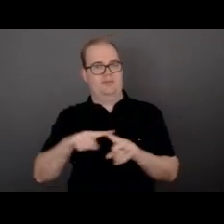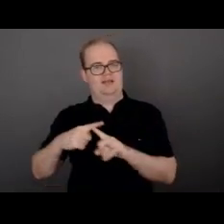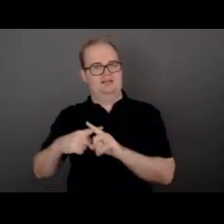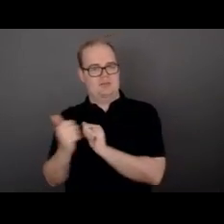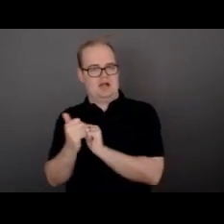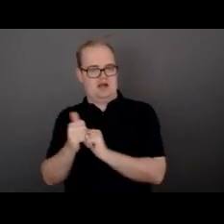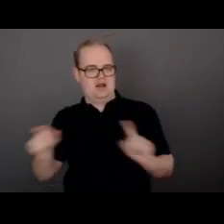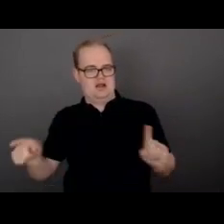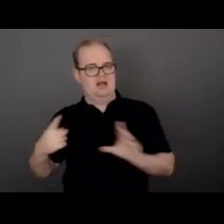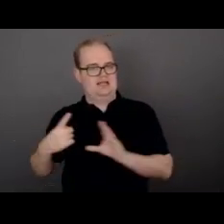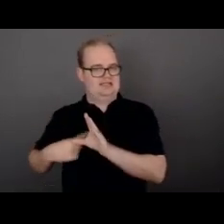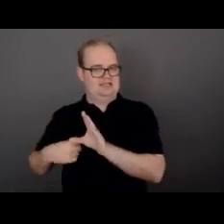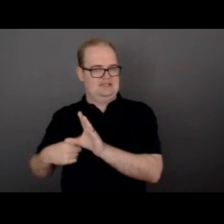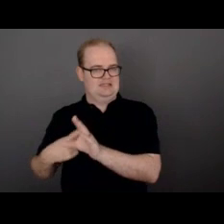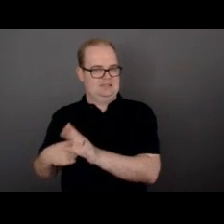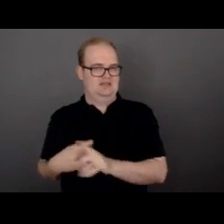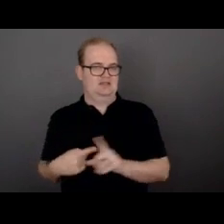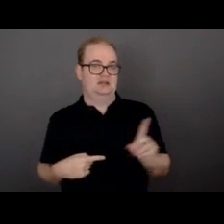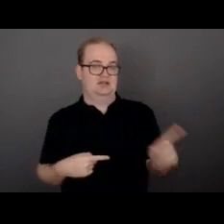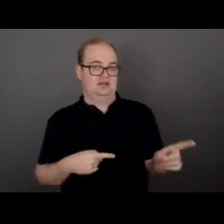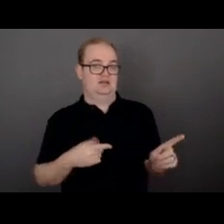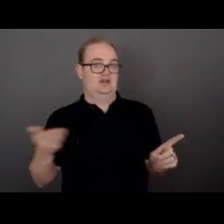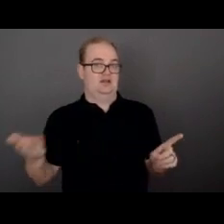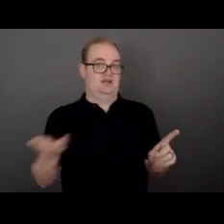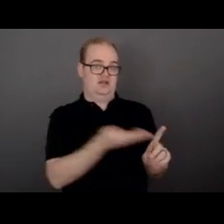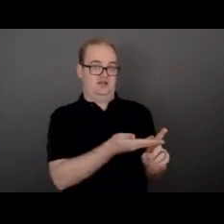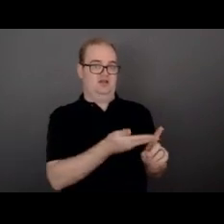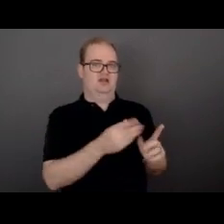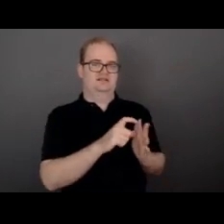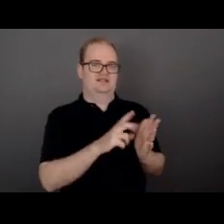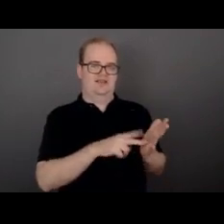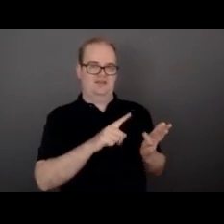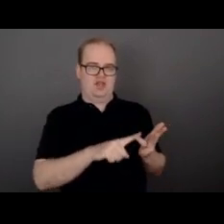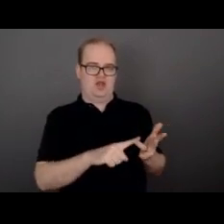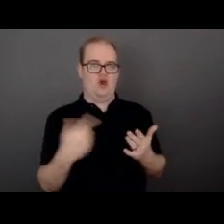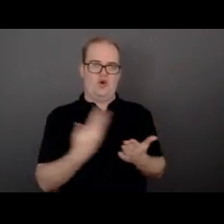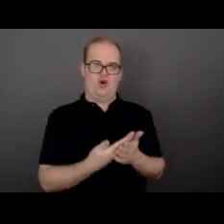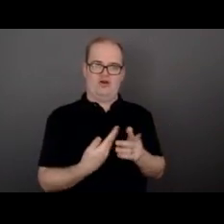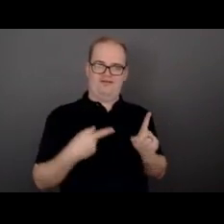Obviously we have just talked about all these options.